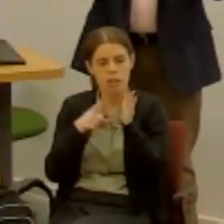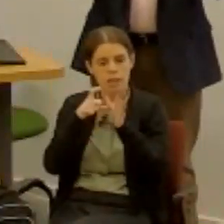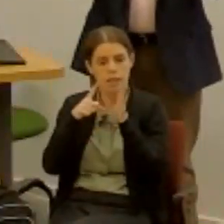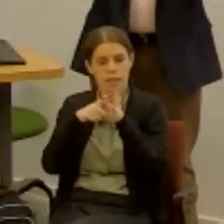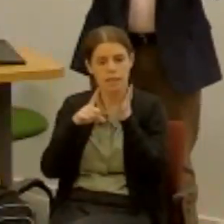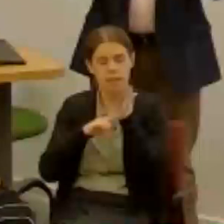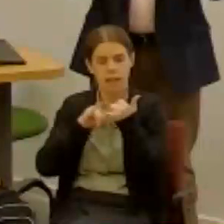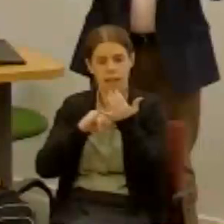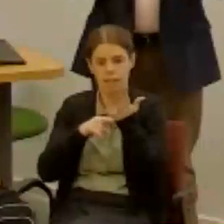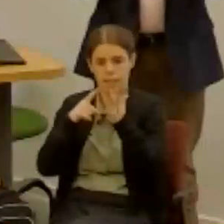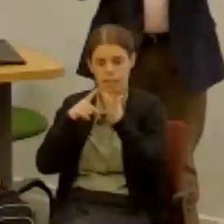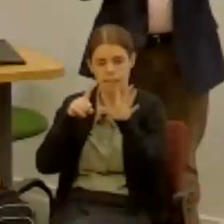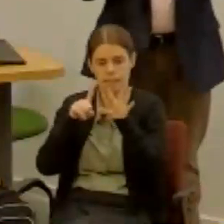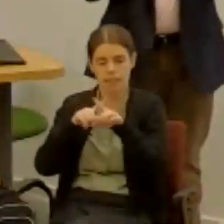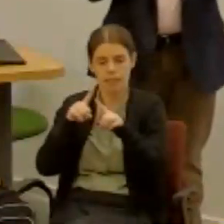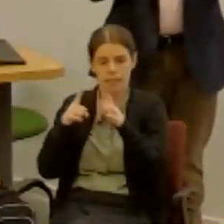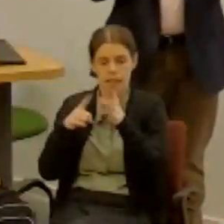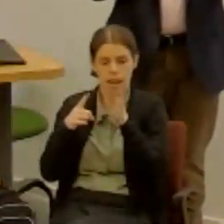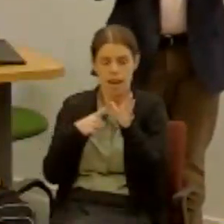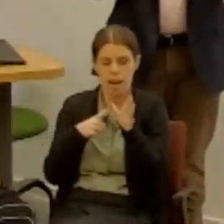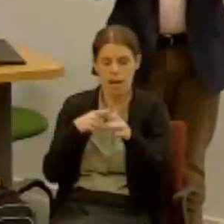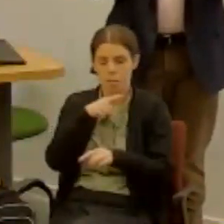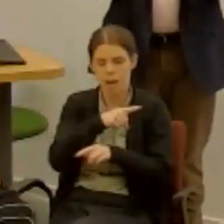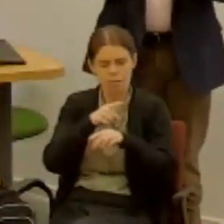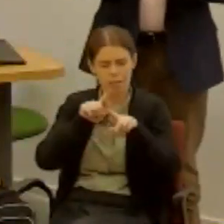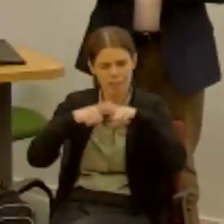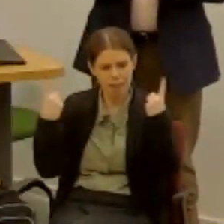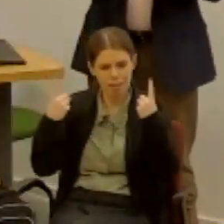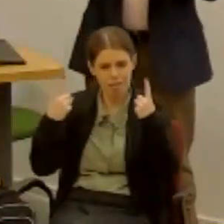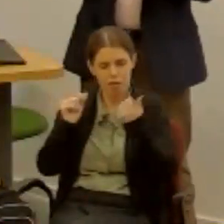He wasn't a pugilist, he was a footballer, so he dug around the literature for a better